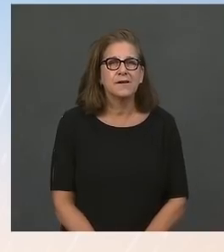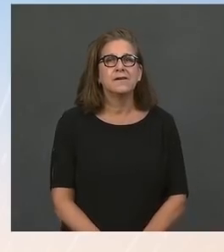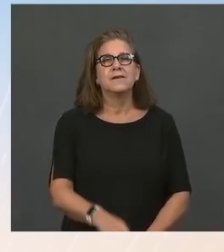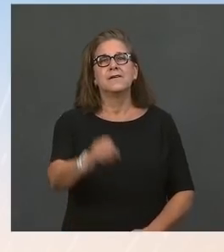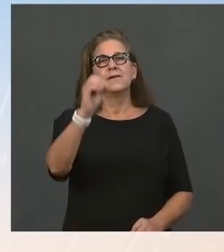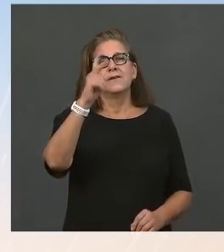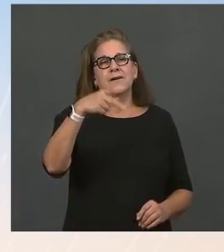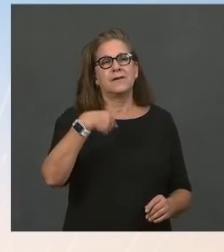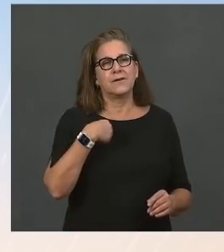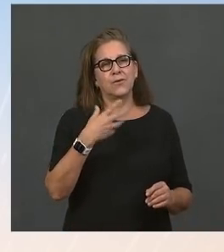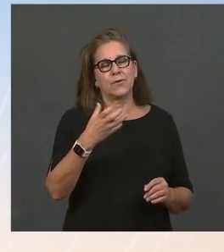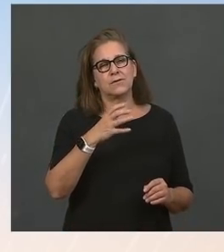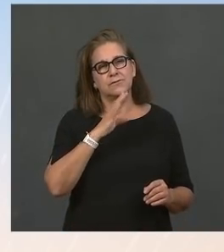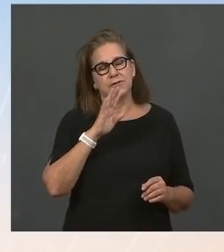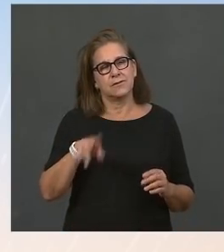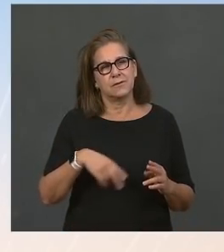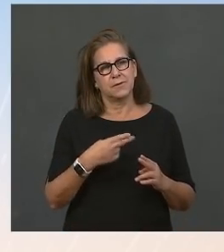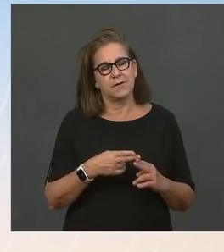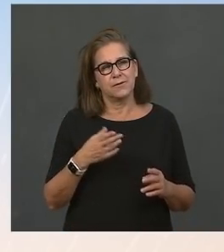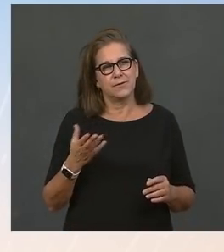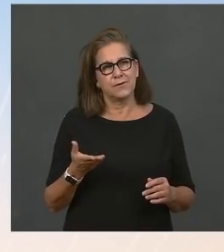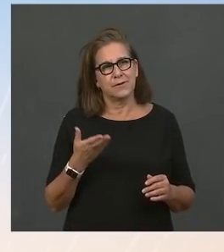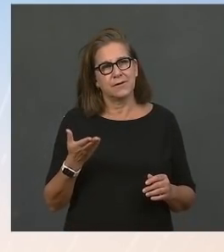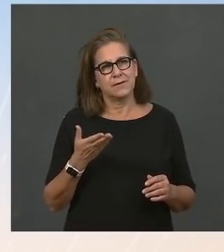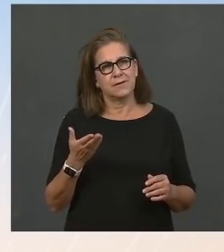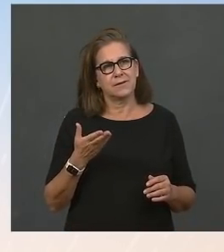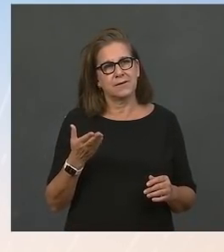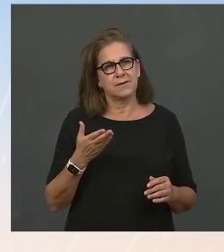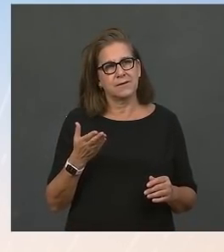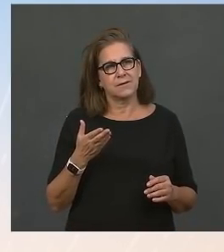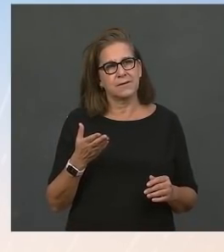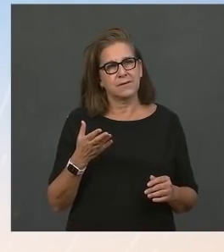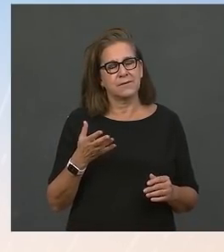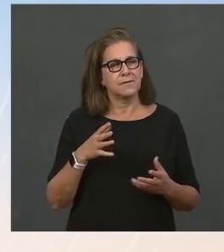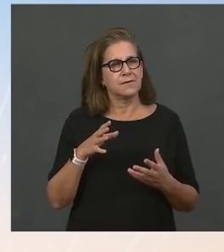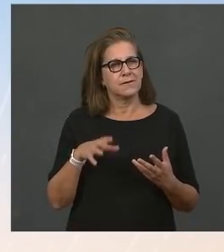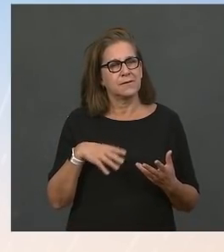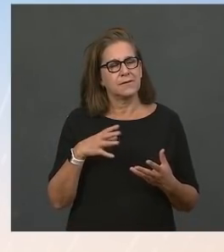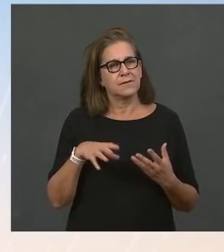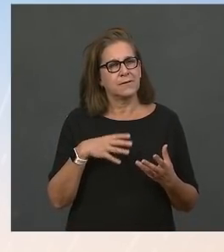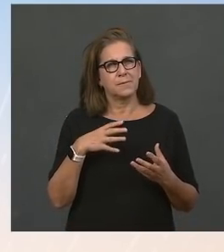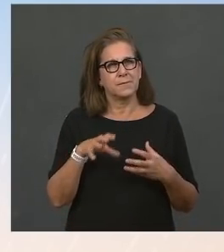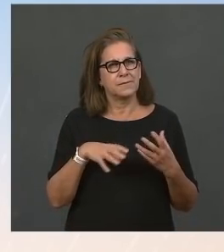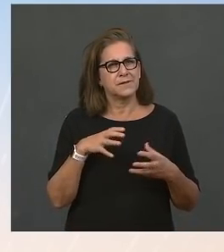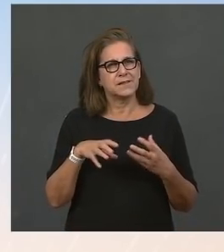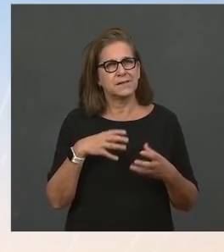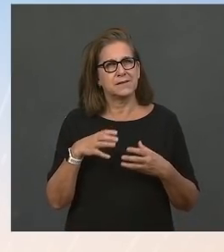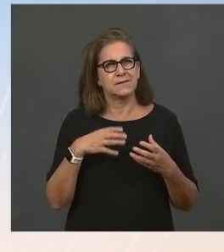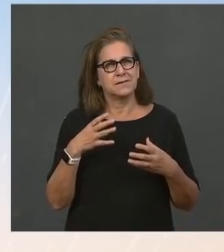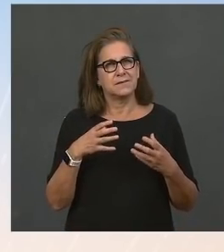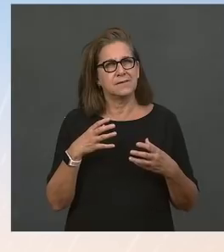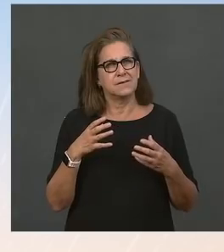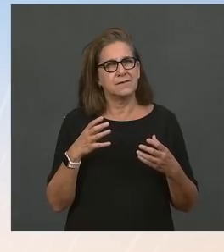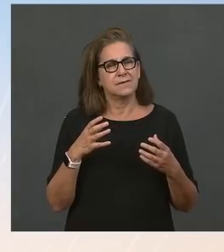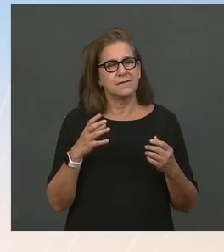of inside game with his -- Ms. Psaki: Yeah. The Press: -- behind-the-scenes talks and outside game with Scranton and Baltimore.